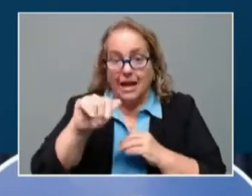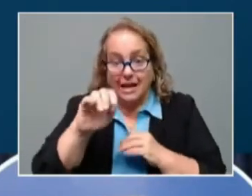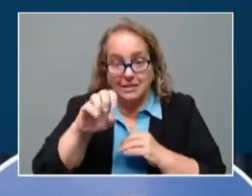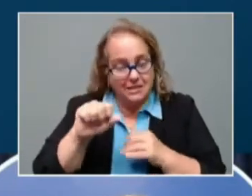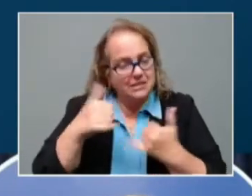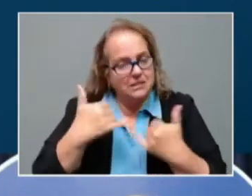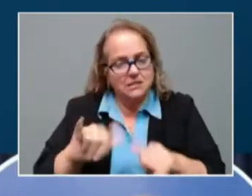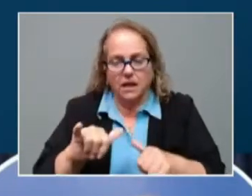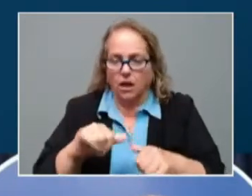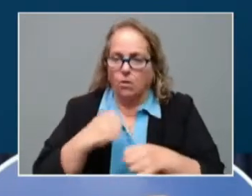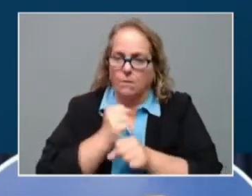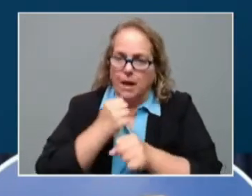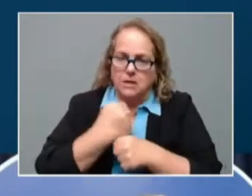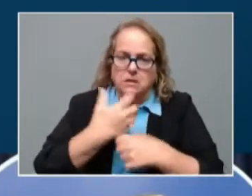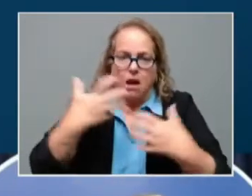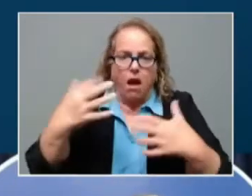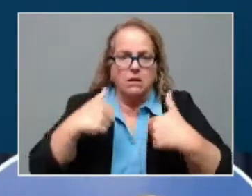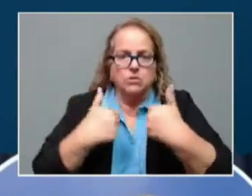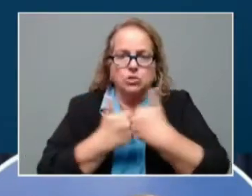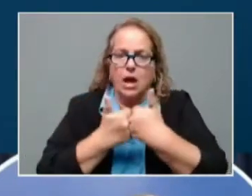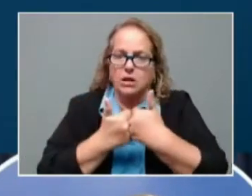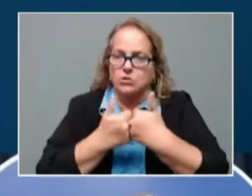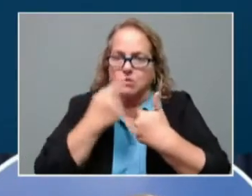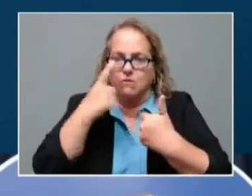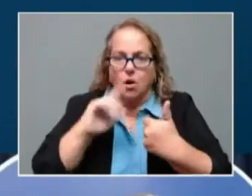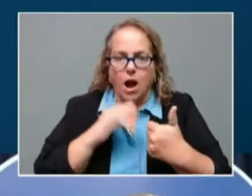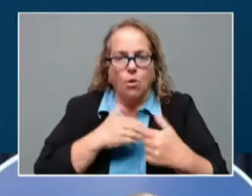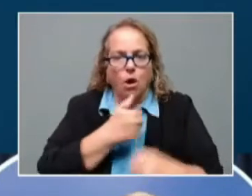our hospitals. We could see this continue to go down, especially at the